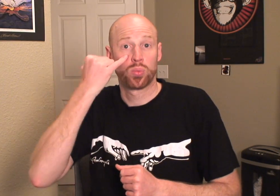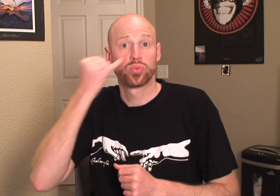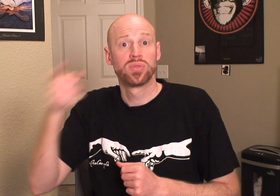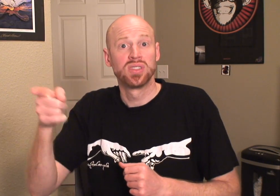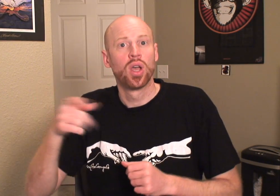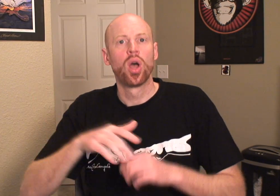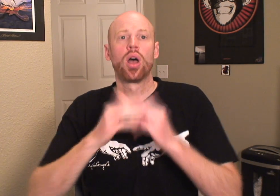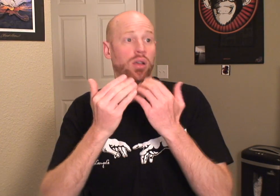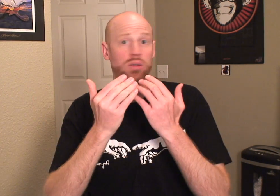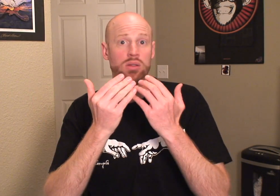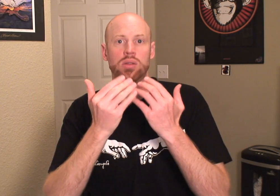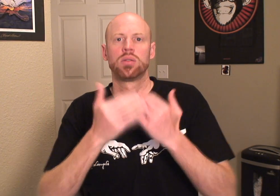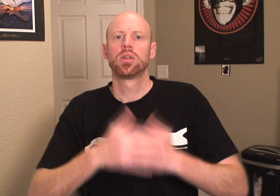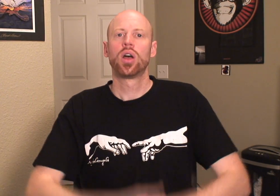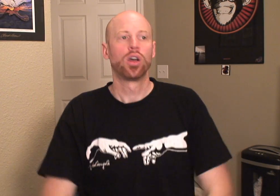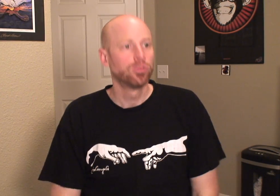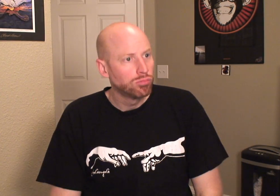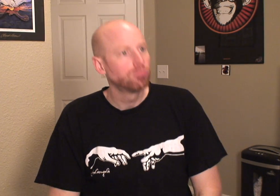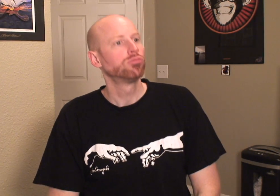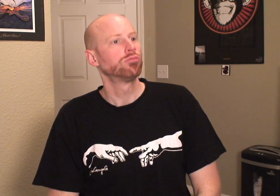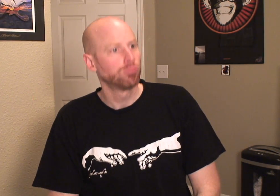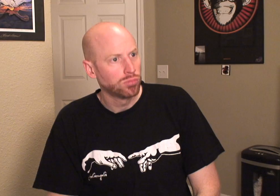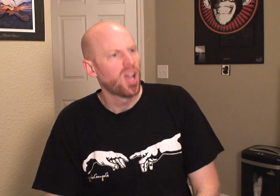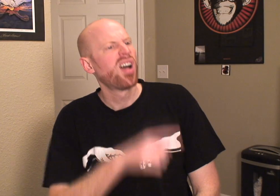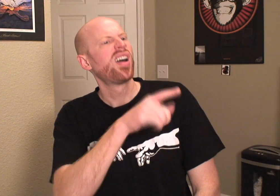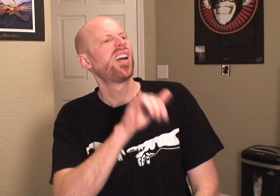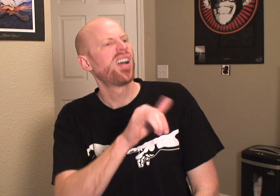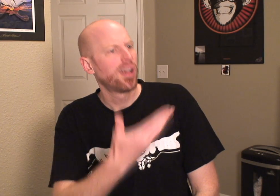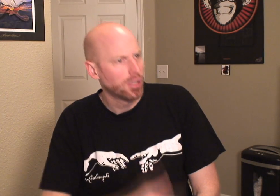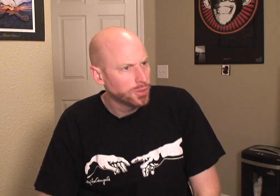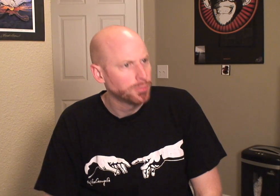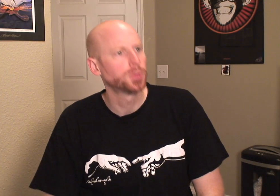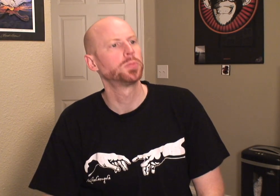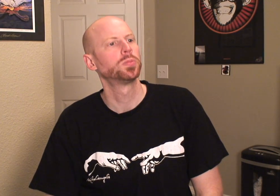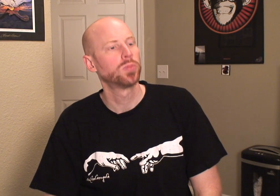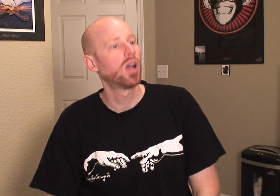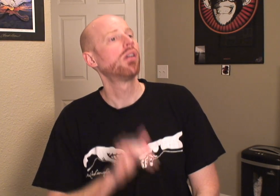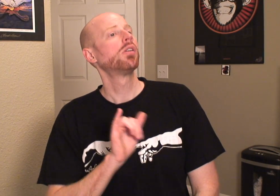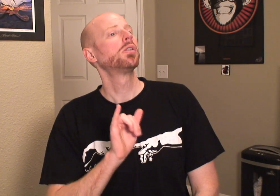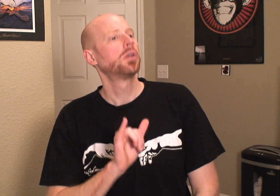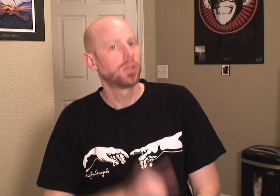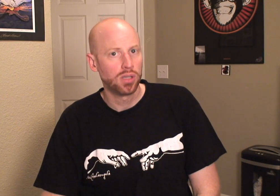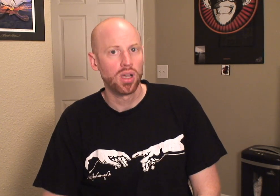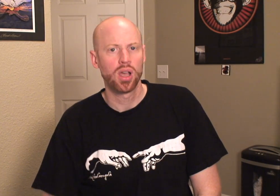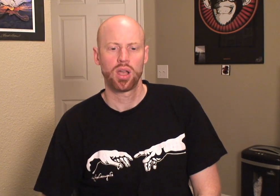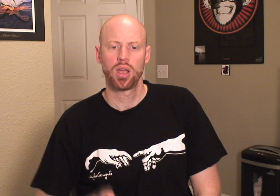However, if the hands of the one currently listening are only being raised to offer back-channel feedback,